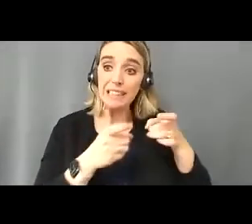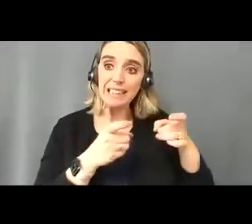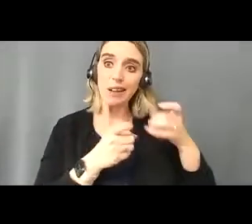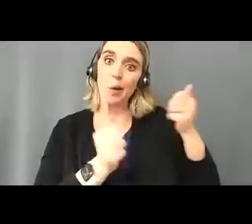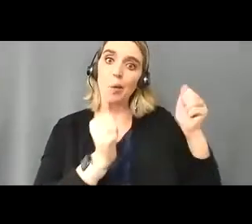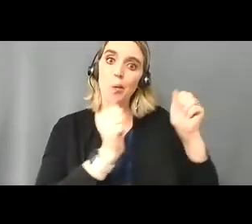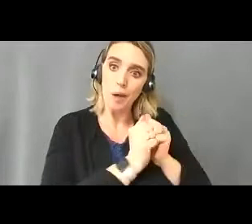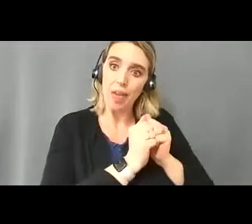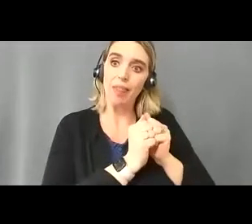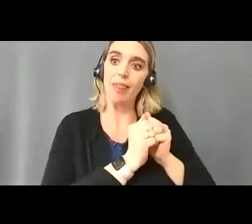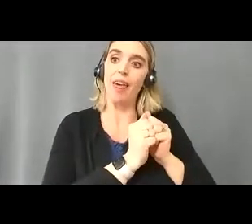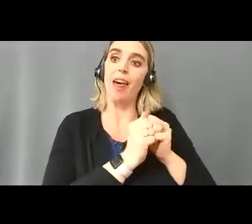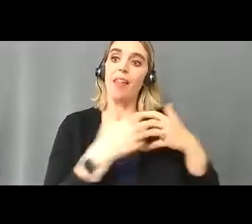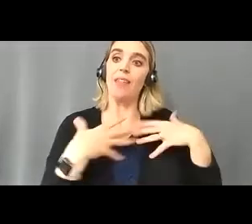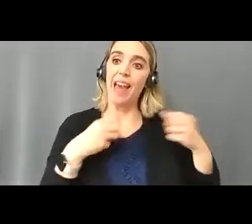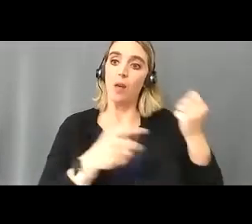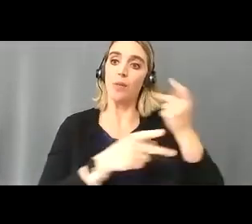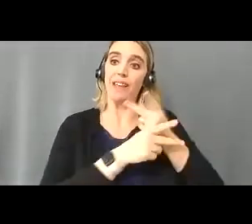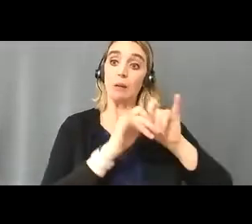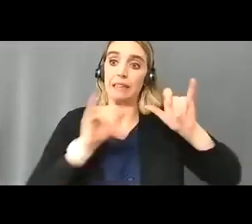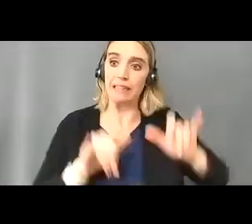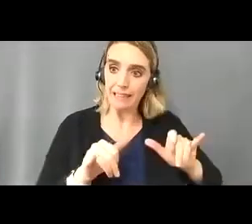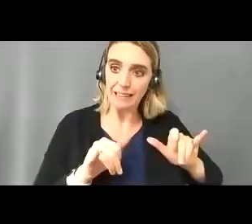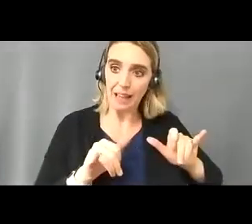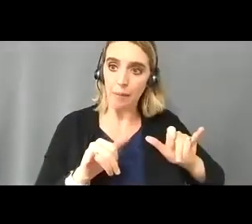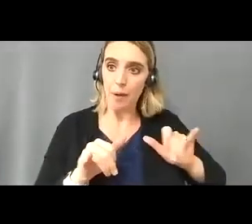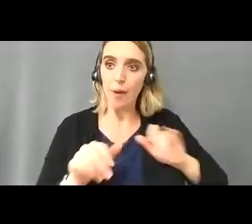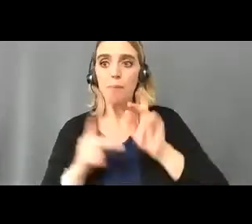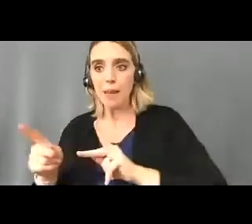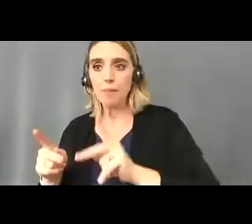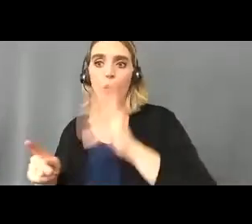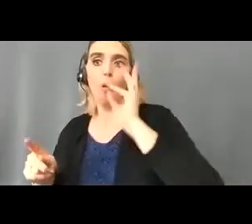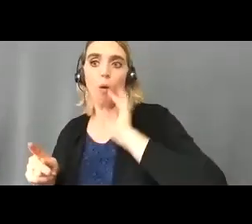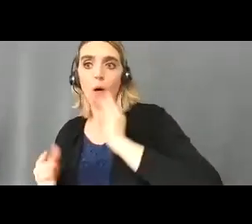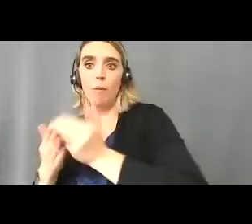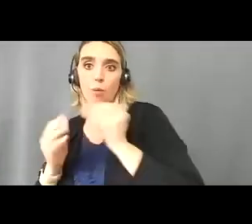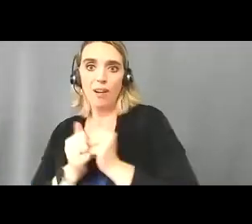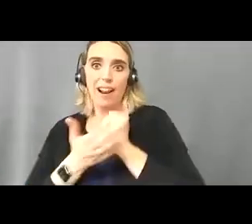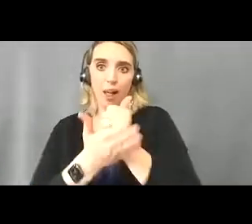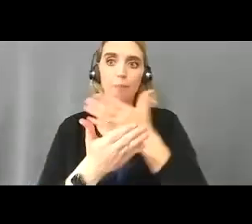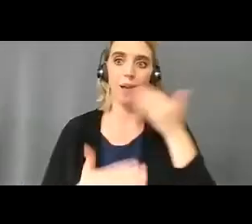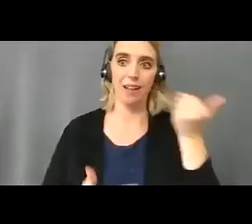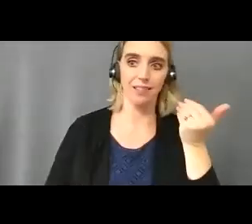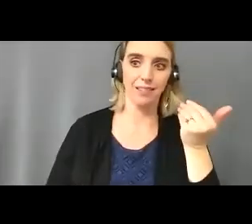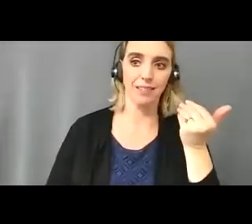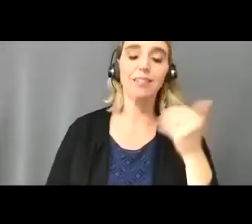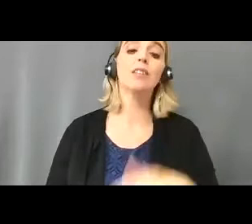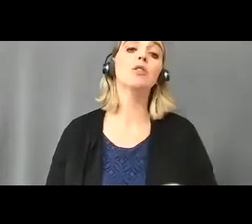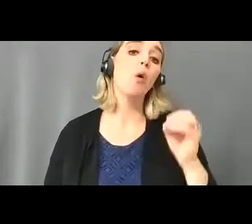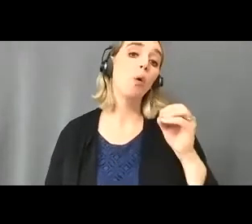and find services than of people who have been there before. One of the things we hear frequently from...